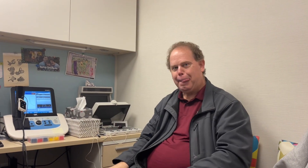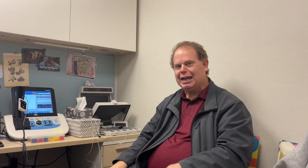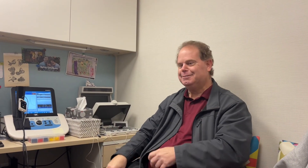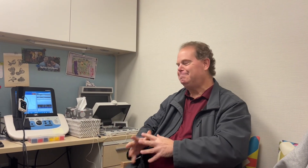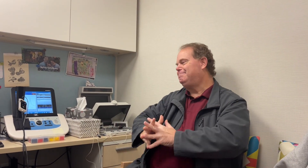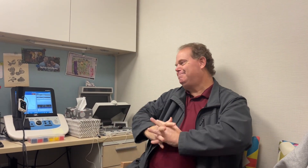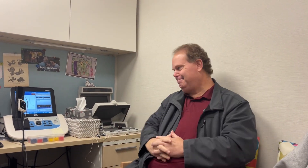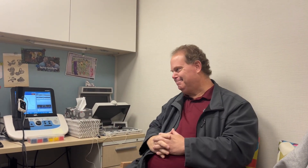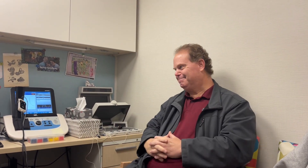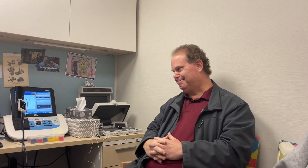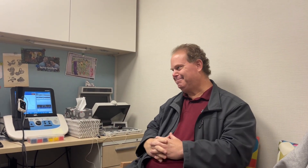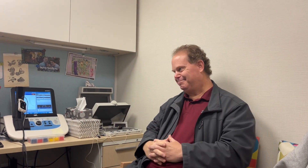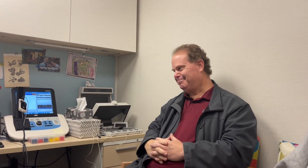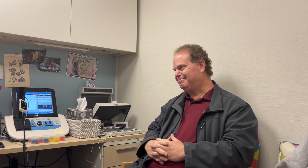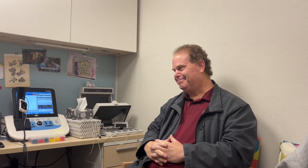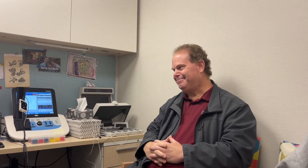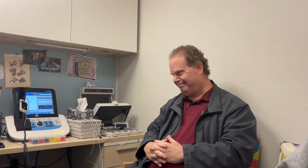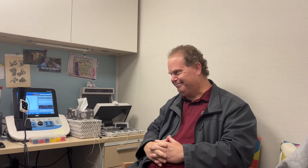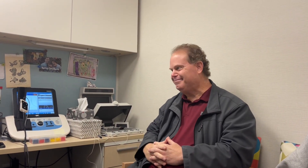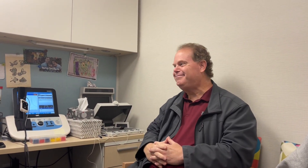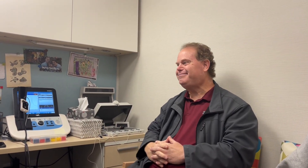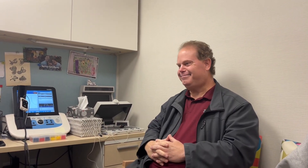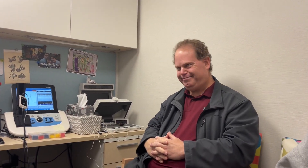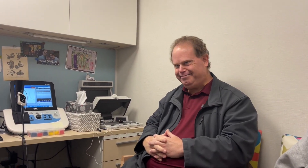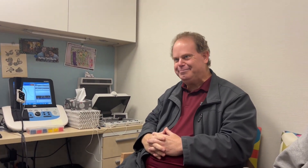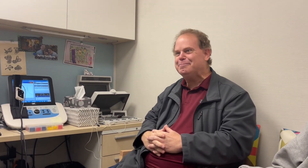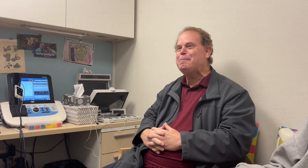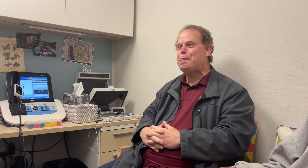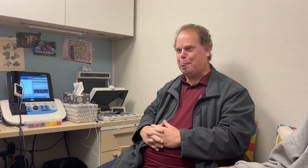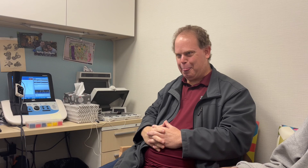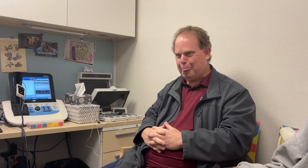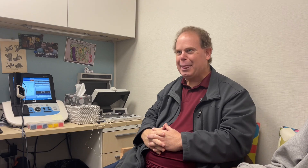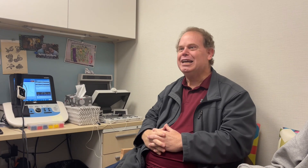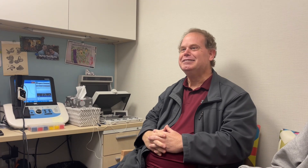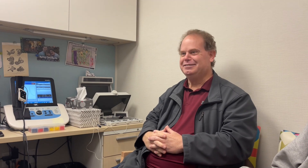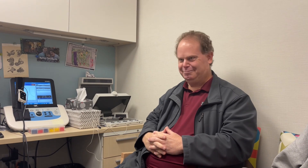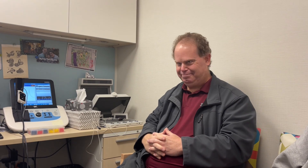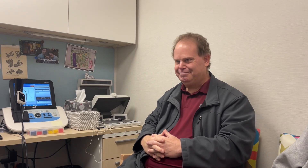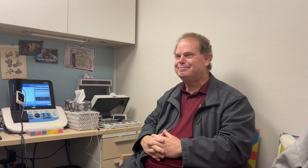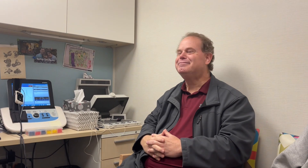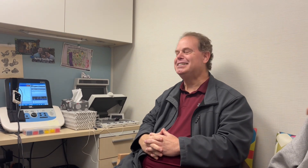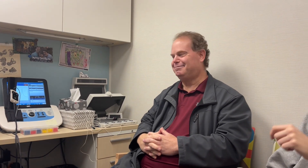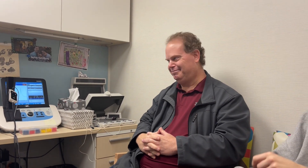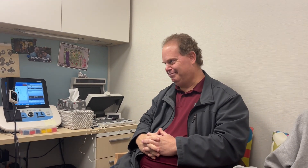different for everyone yep yeah yeah everyone says something different um it's also possible that